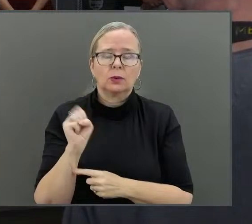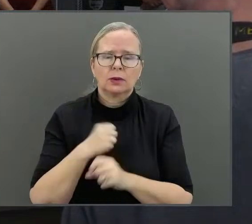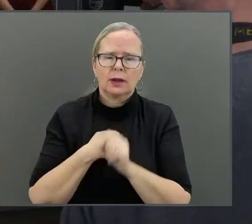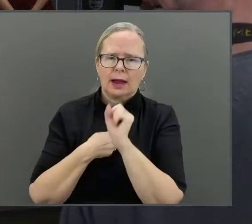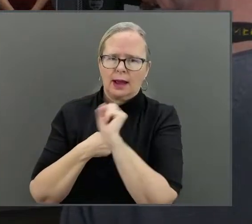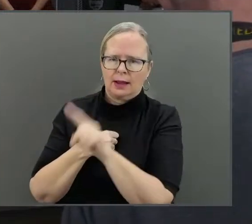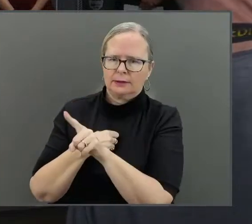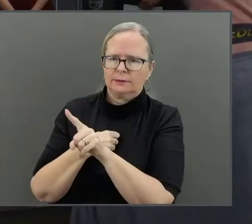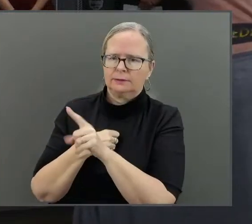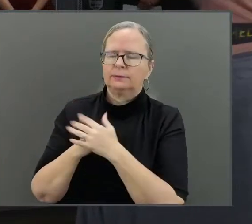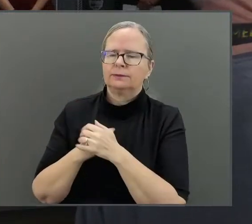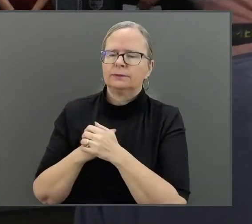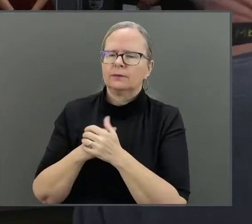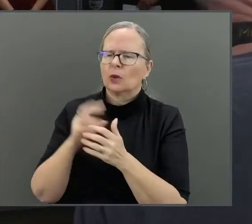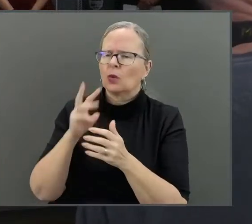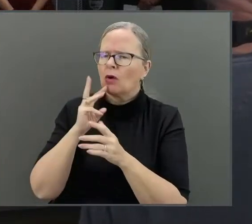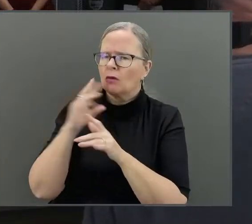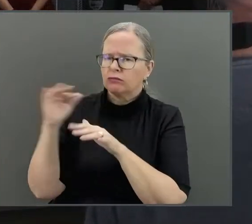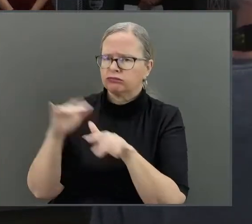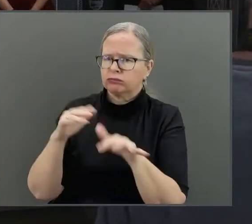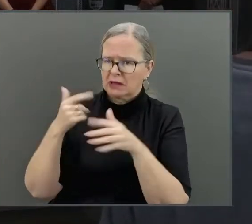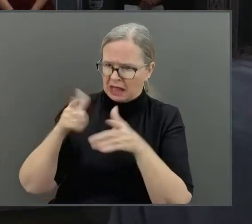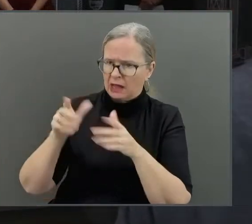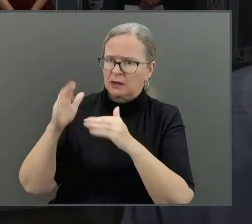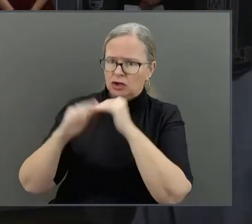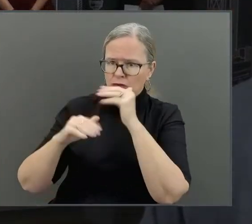construction or industrial purposes what's kind of the the vision there or what are you